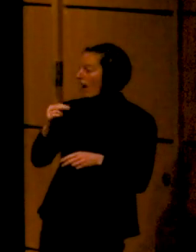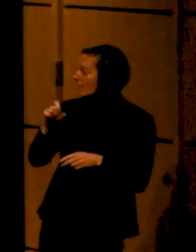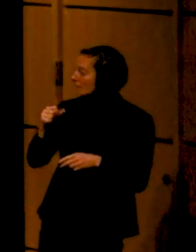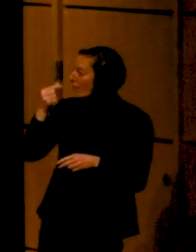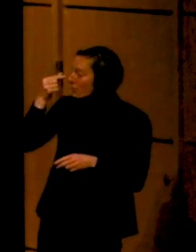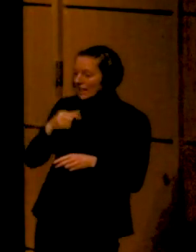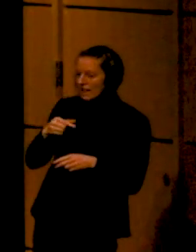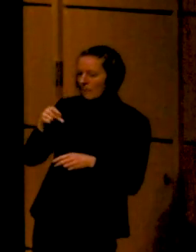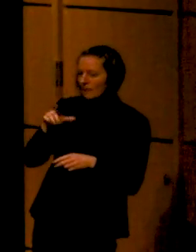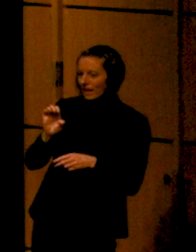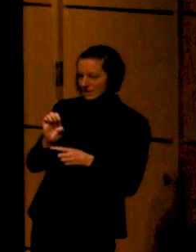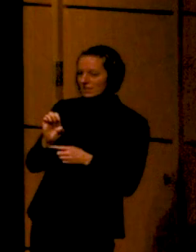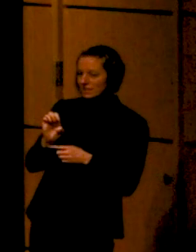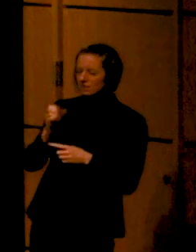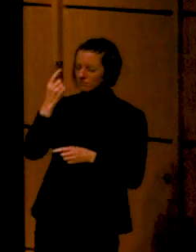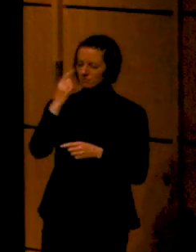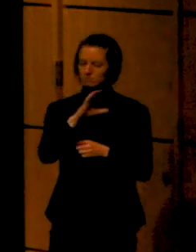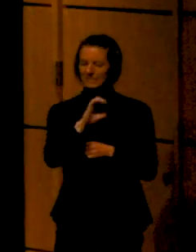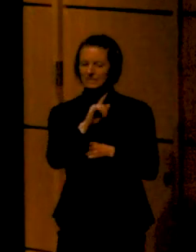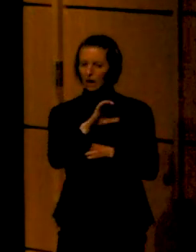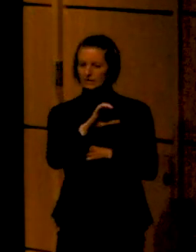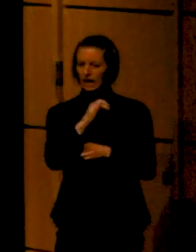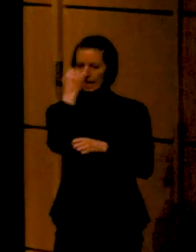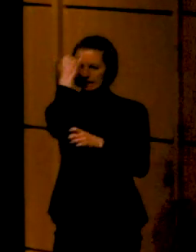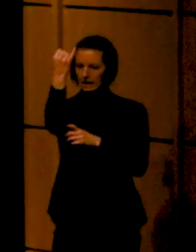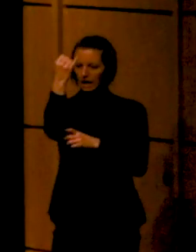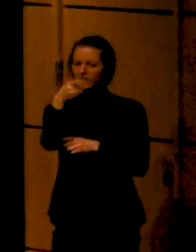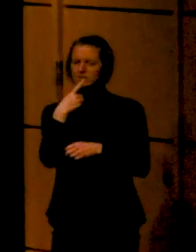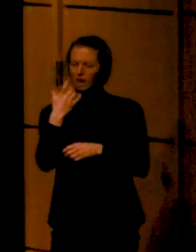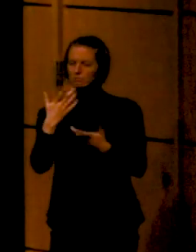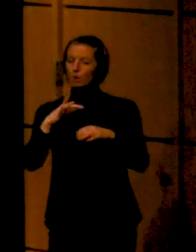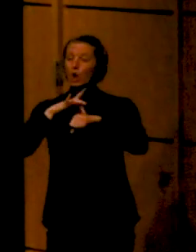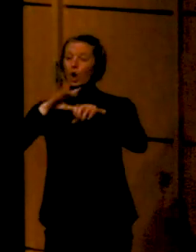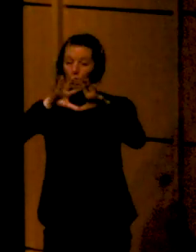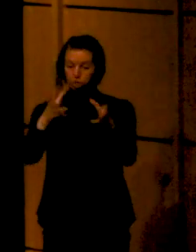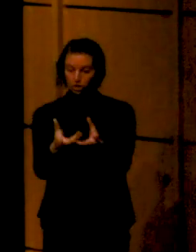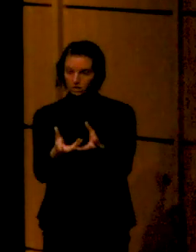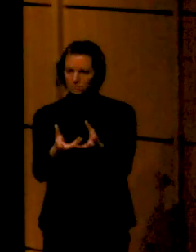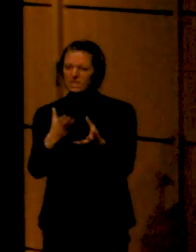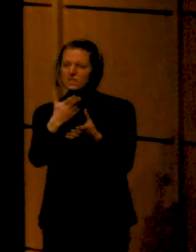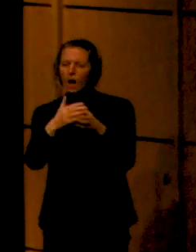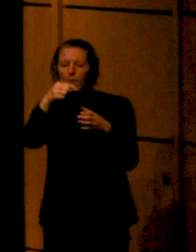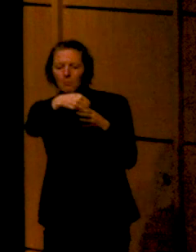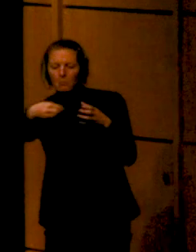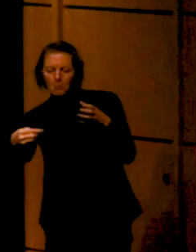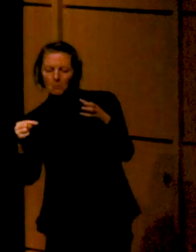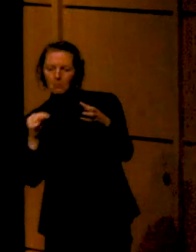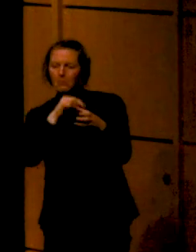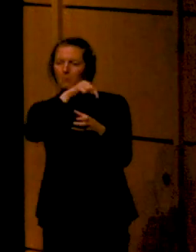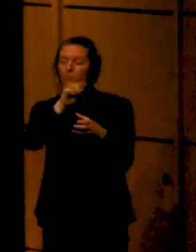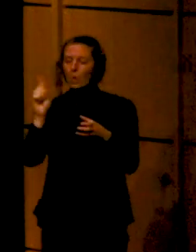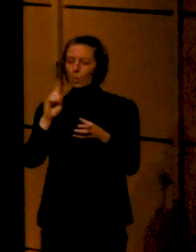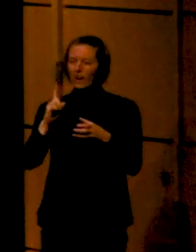idea that there were spots on the earth where the barrier between our world and the underworld